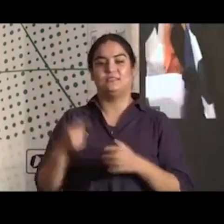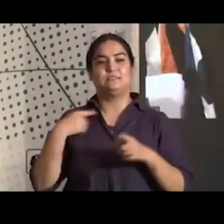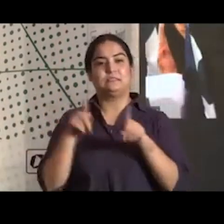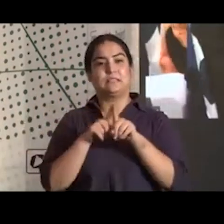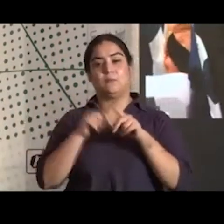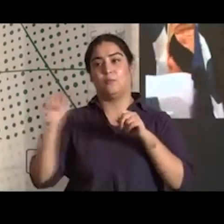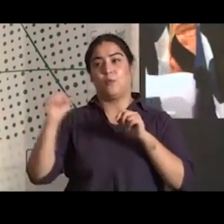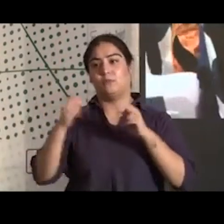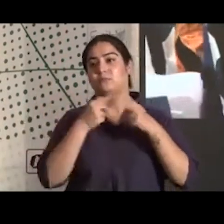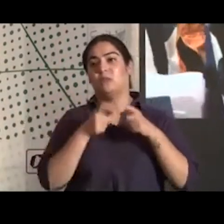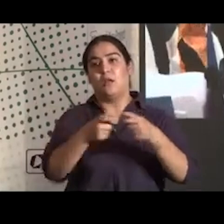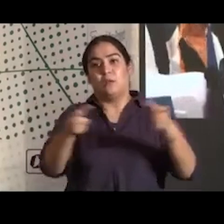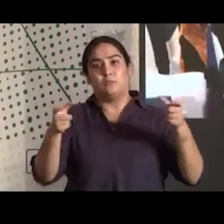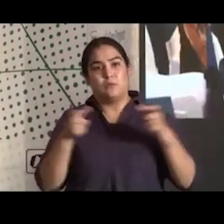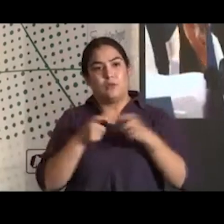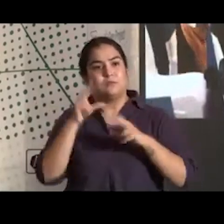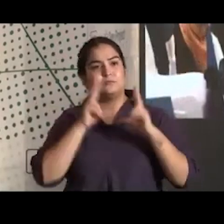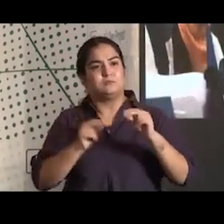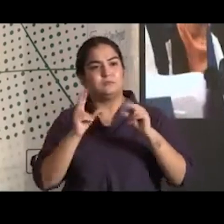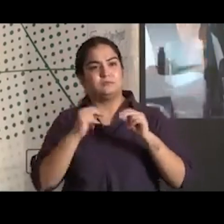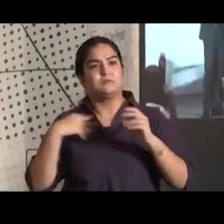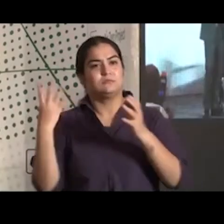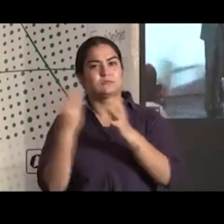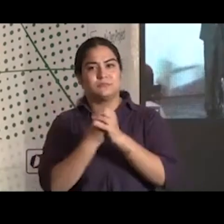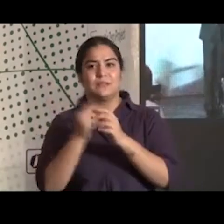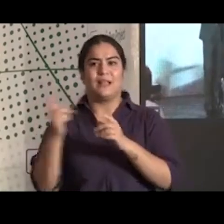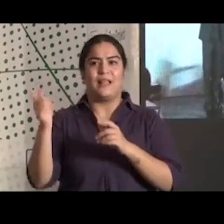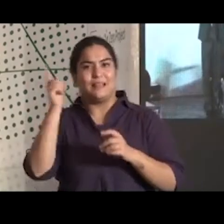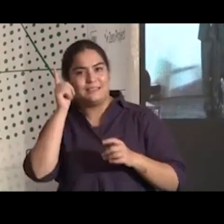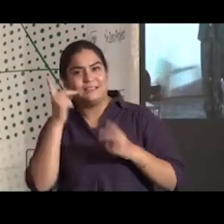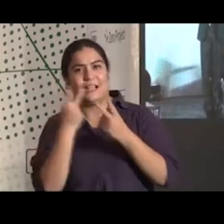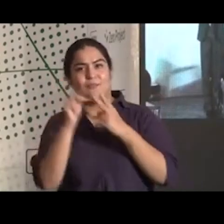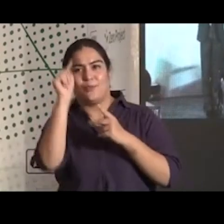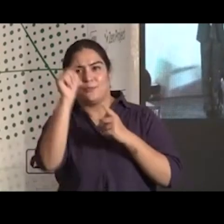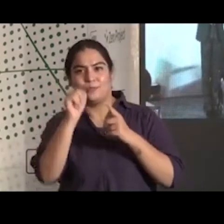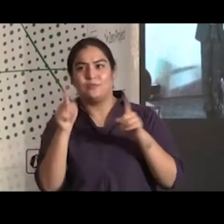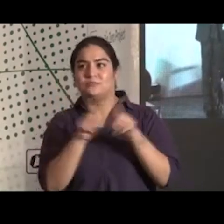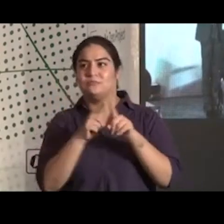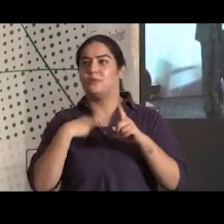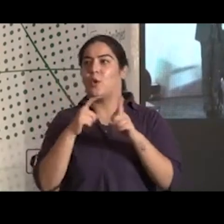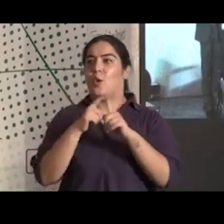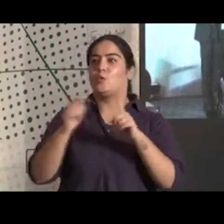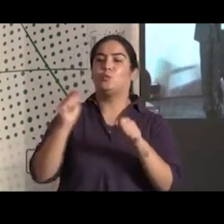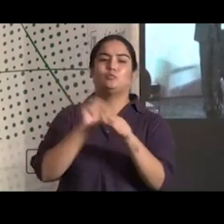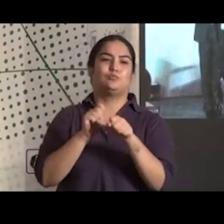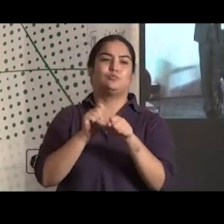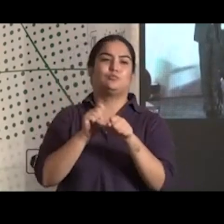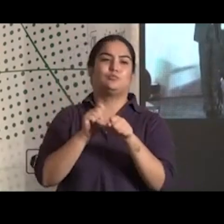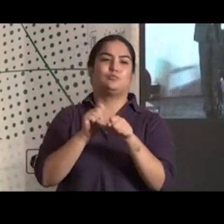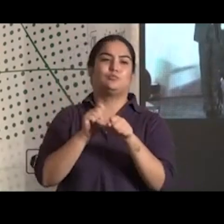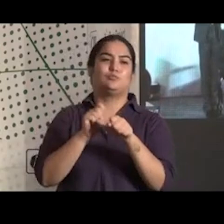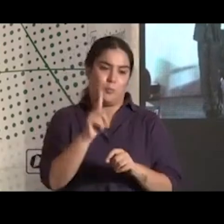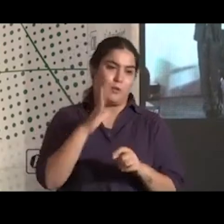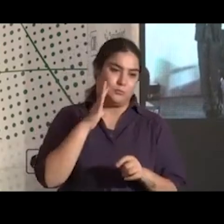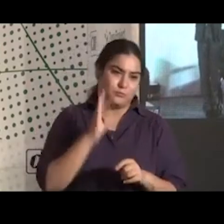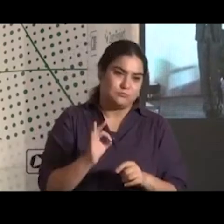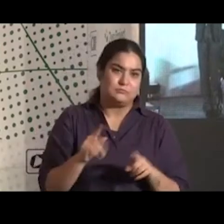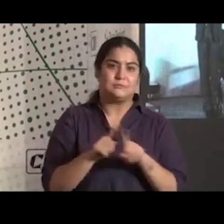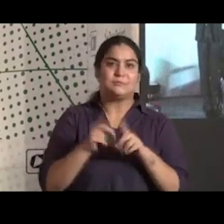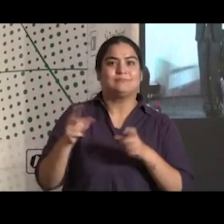So the less you realize that I used technology and our technicians, the better they do their job. And I don't think that we realized a lot so have one.